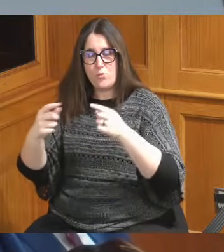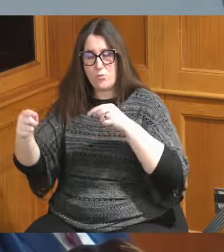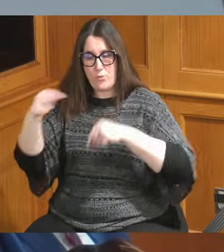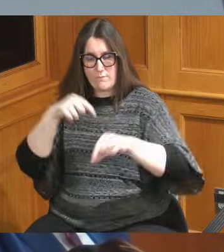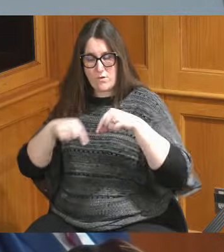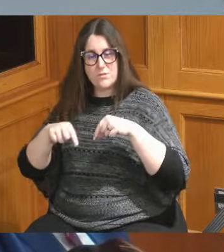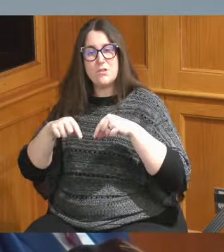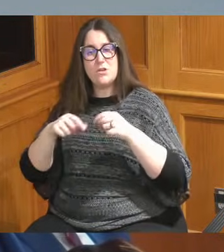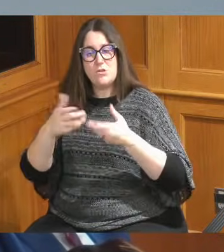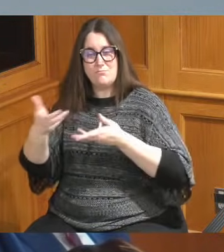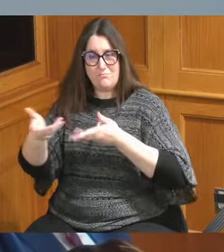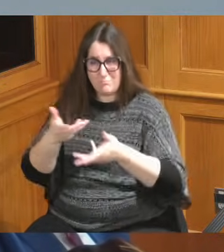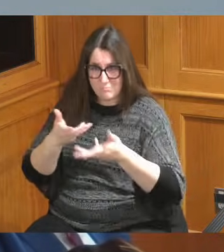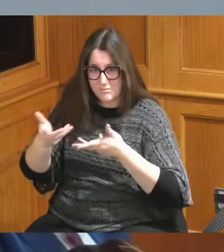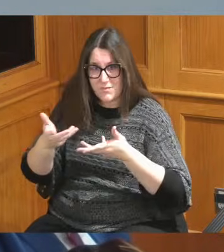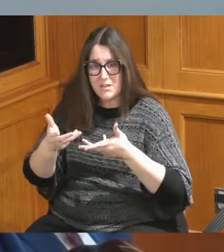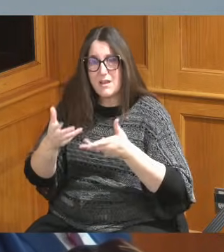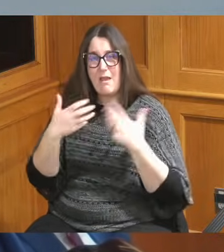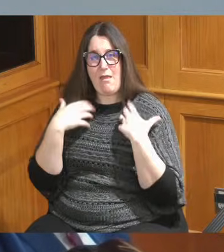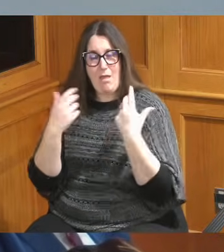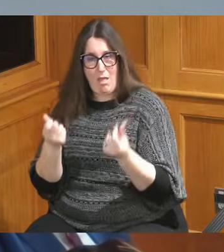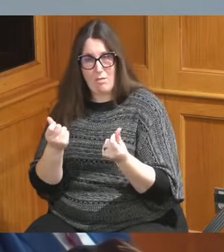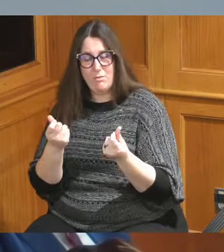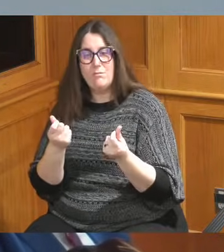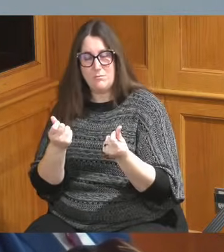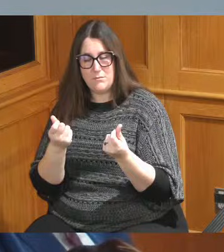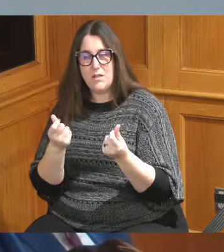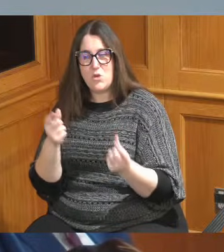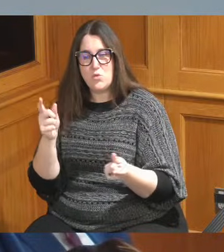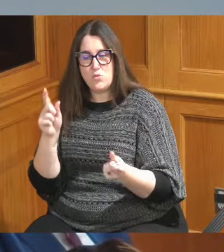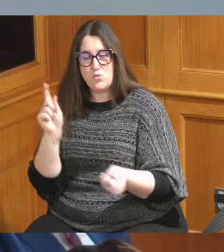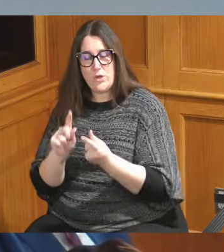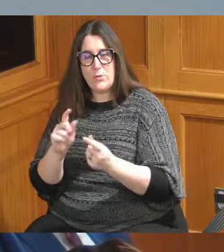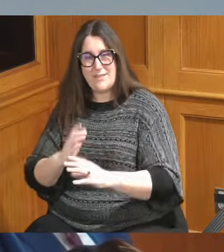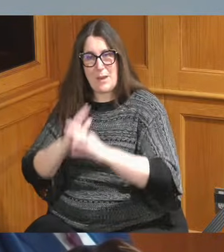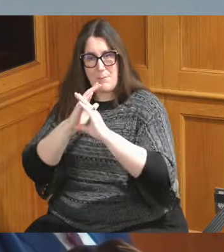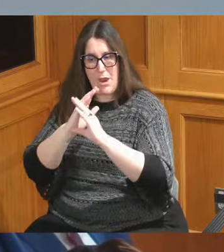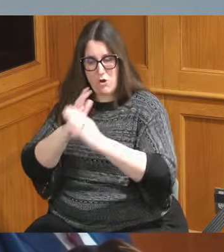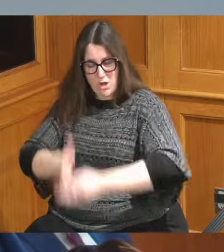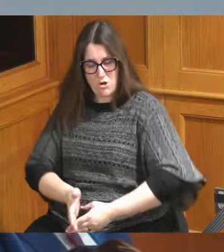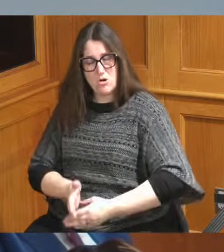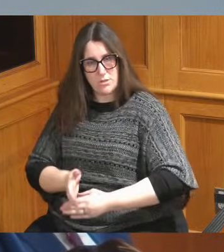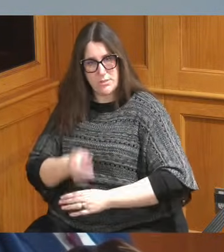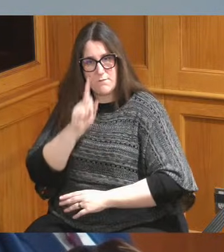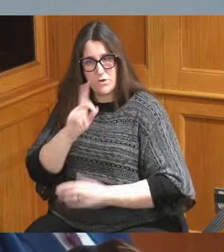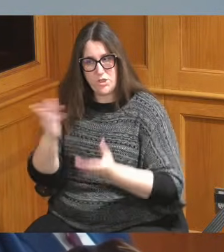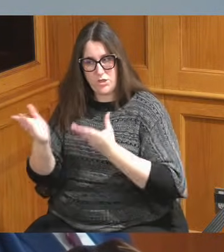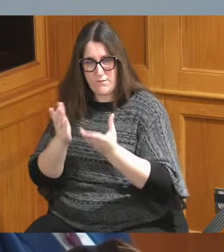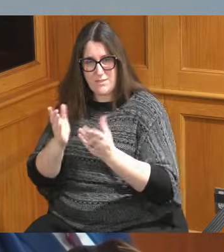improving continuity of care and reducing barriers to services. Whereas his efforts as district